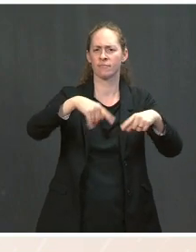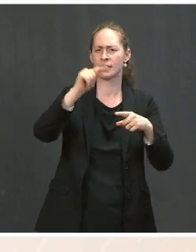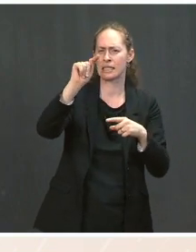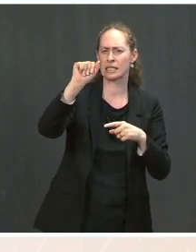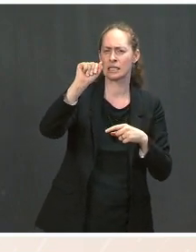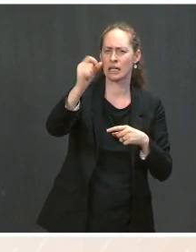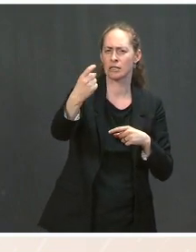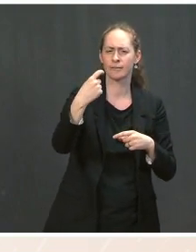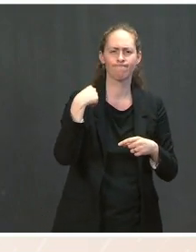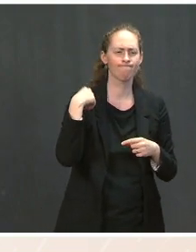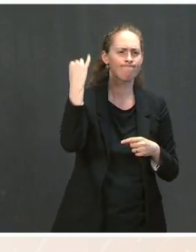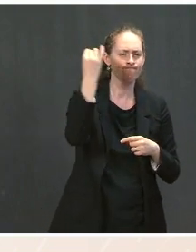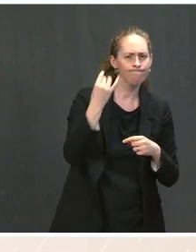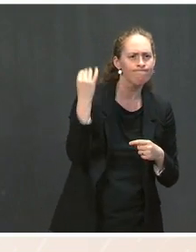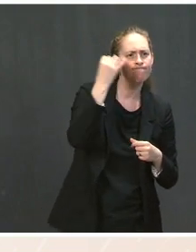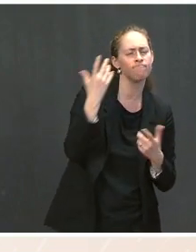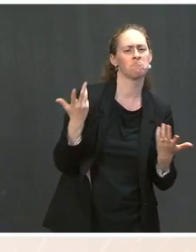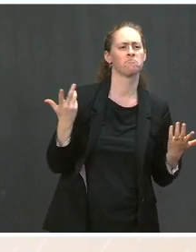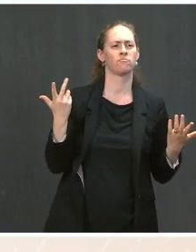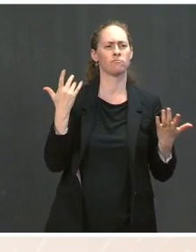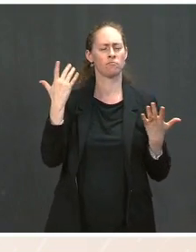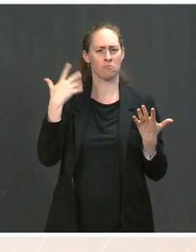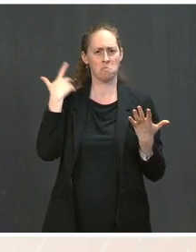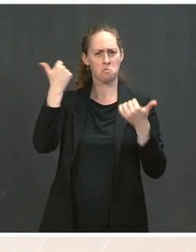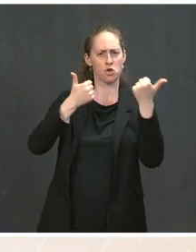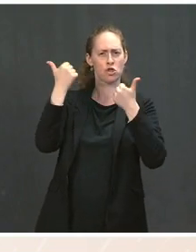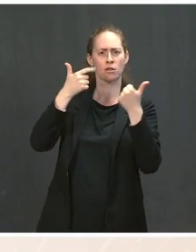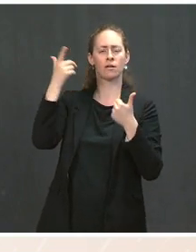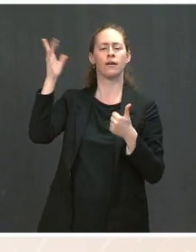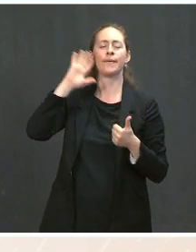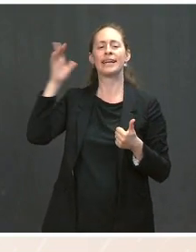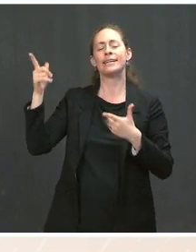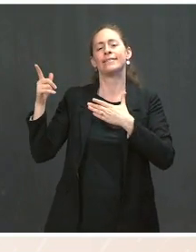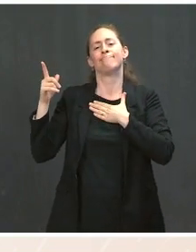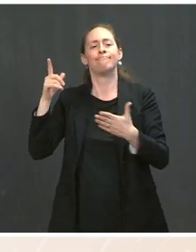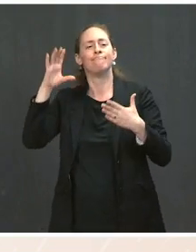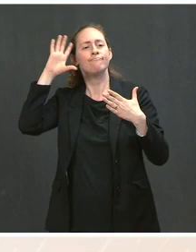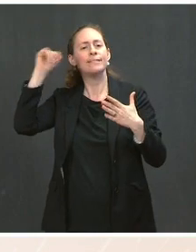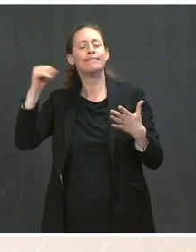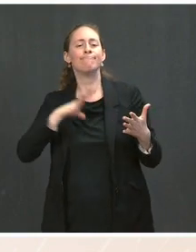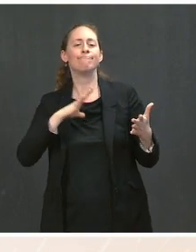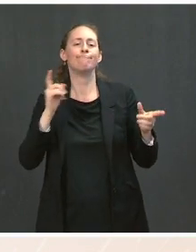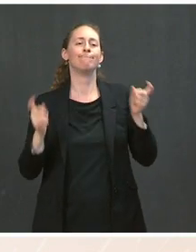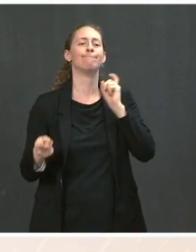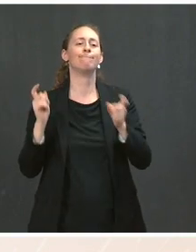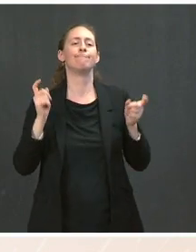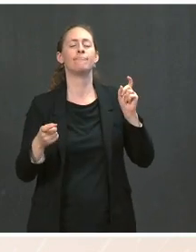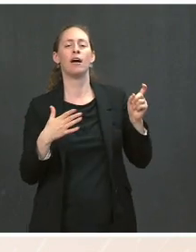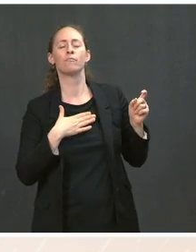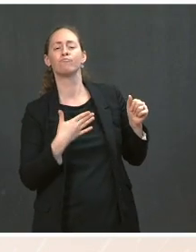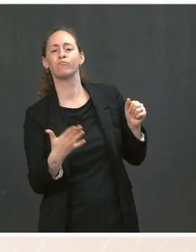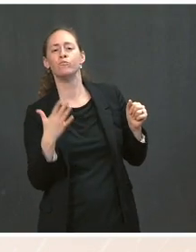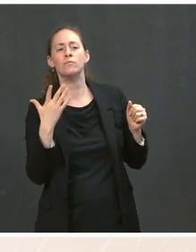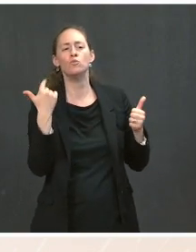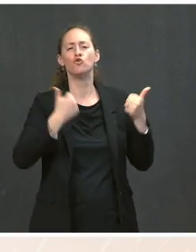is the President flexible on? Are there parts of it that he would be open to negotiating about? Ms. Psaki: You mean in terms of the payfors?